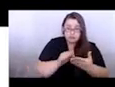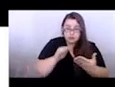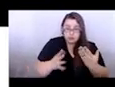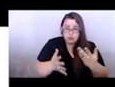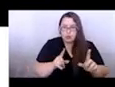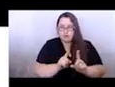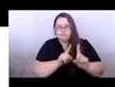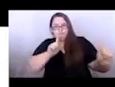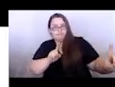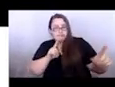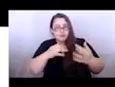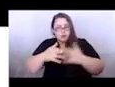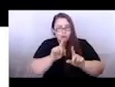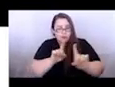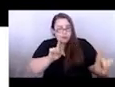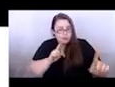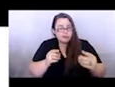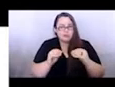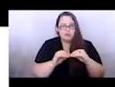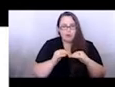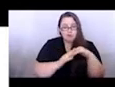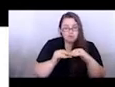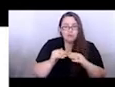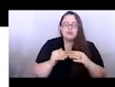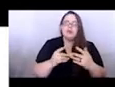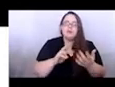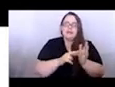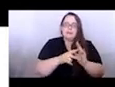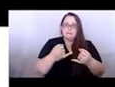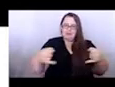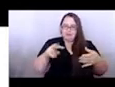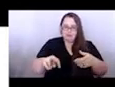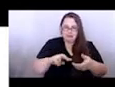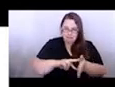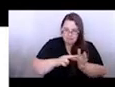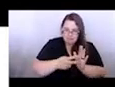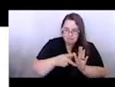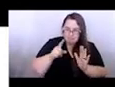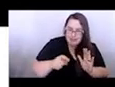so boundaries need to be verbally said and understood. So if you're giving boundaries, if you're receiving boundaries,